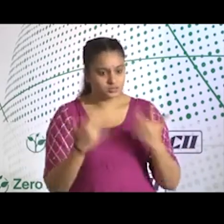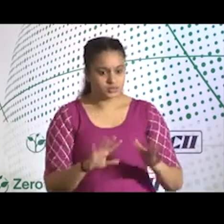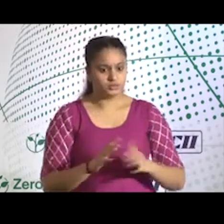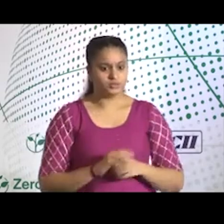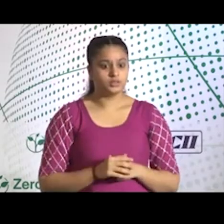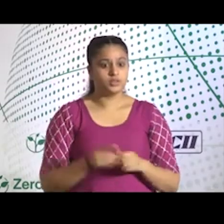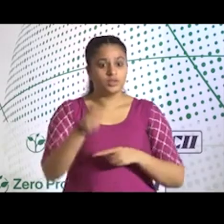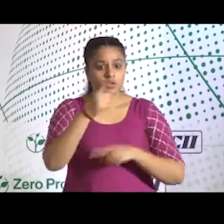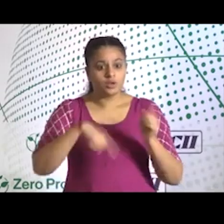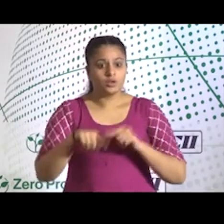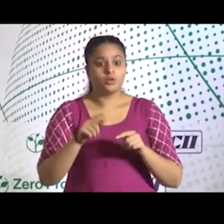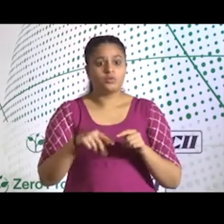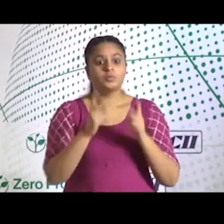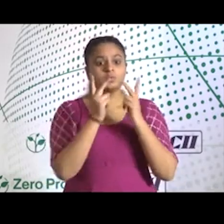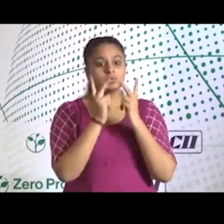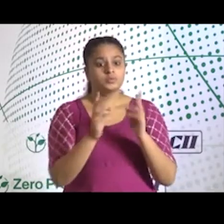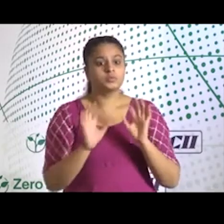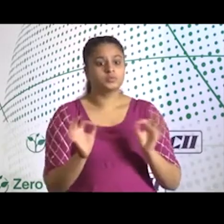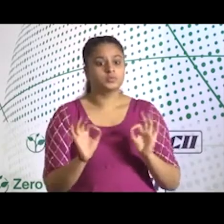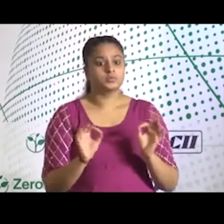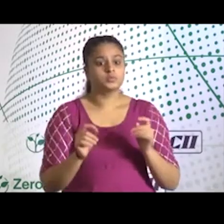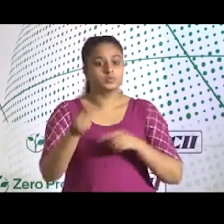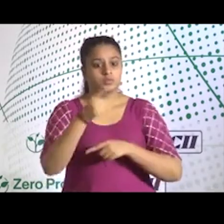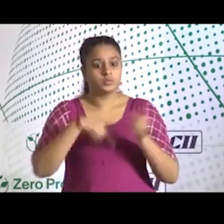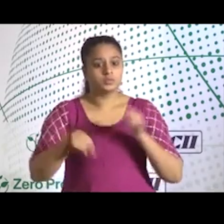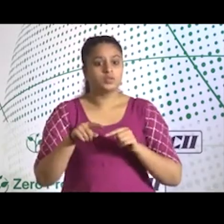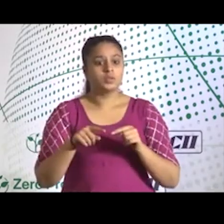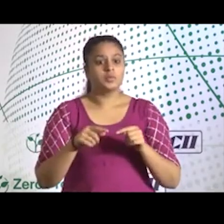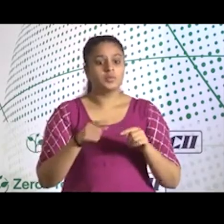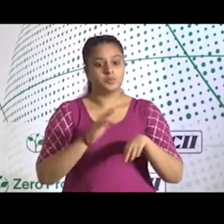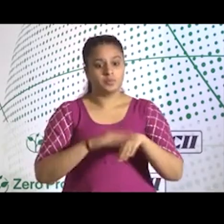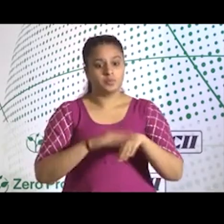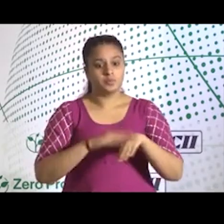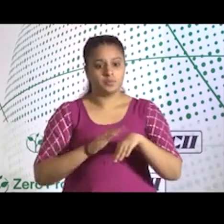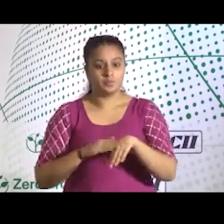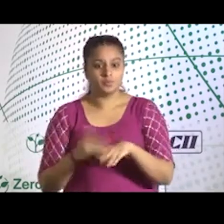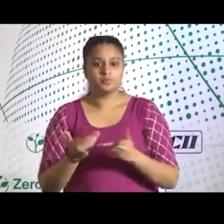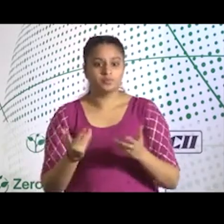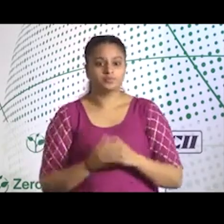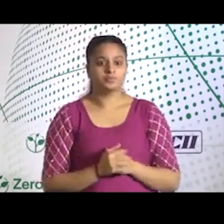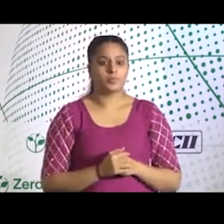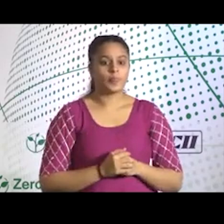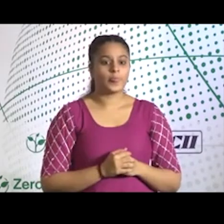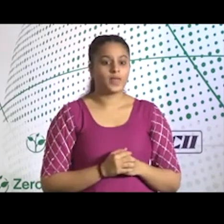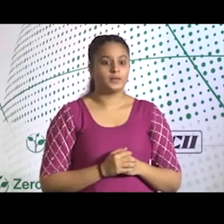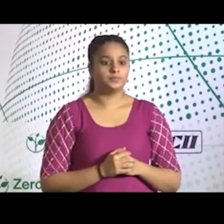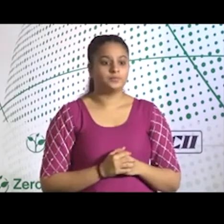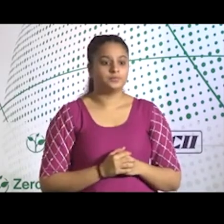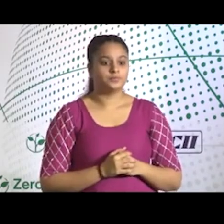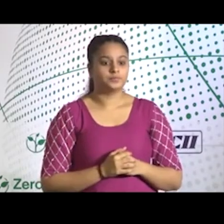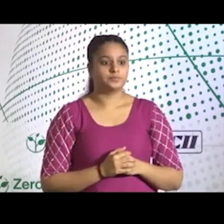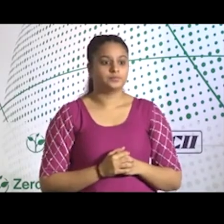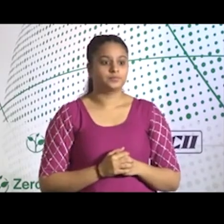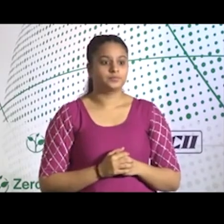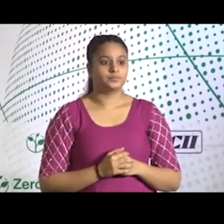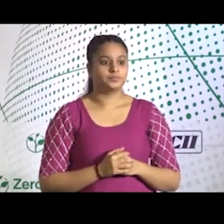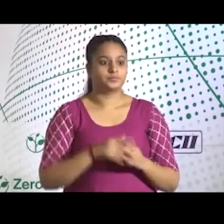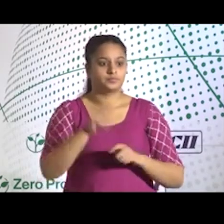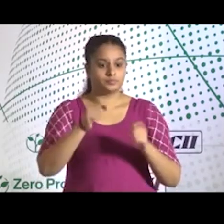we are not looking at the whole employee experience. It's not just that the employee comes to office,